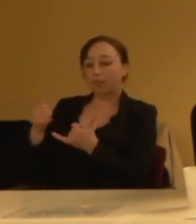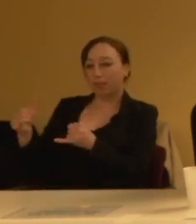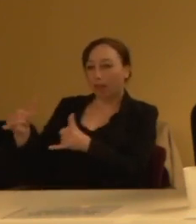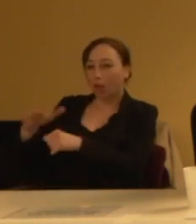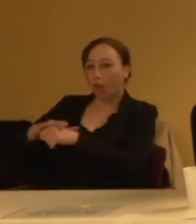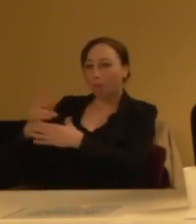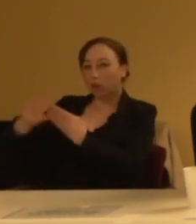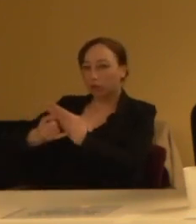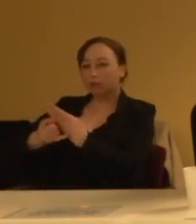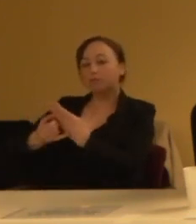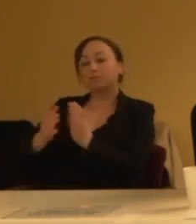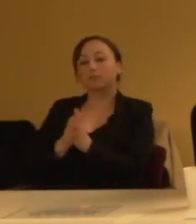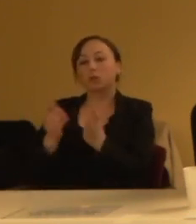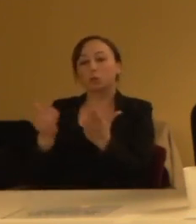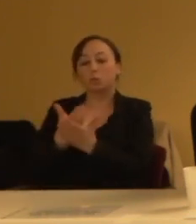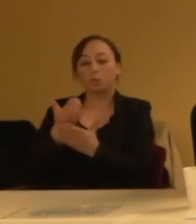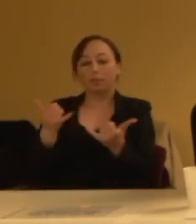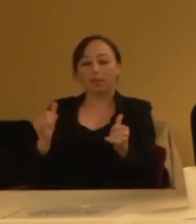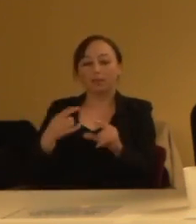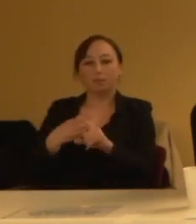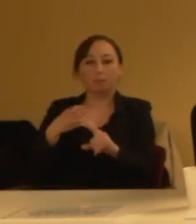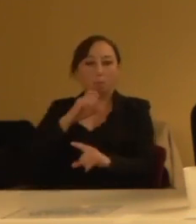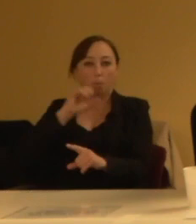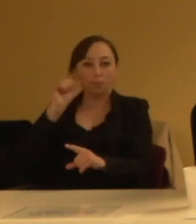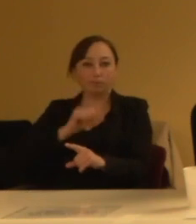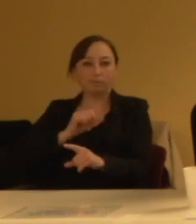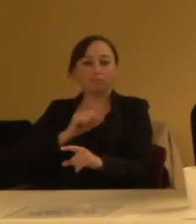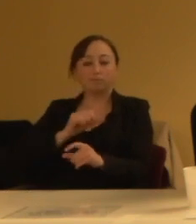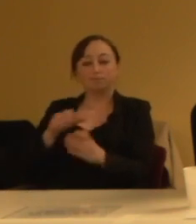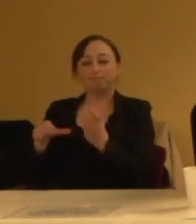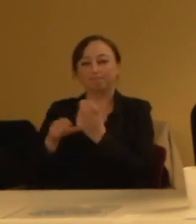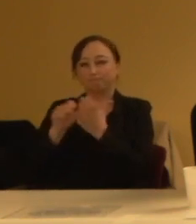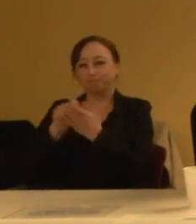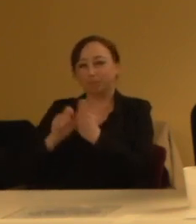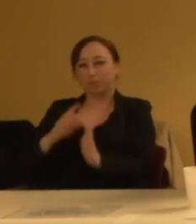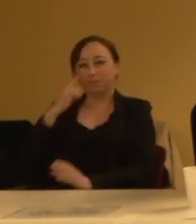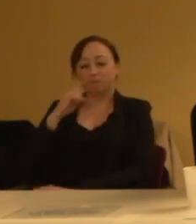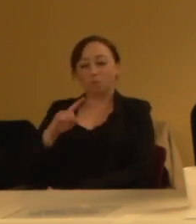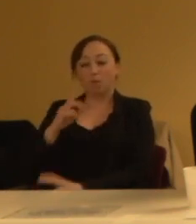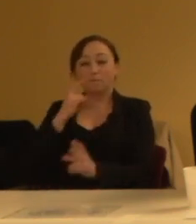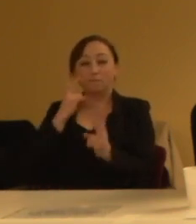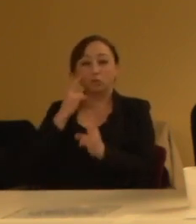Theater History Studies. Co-author on Visual Dramaturgy, Problem Solver or Problem